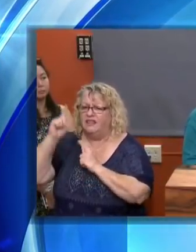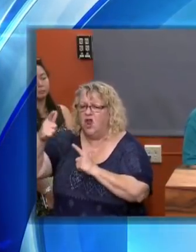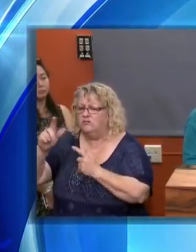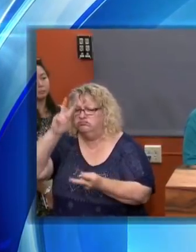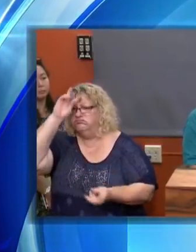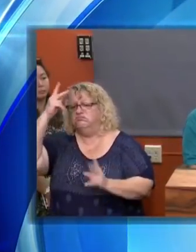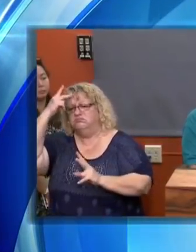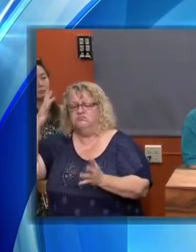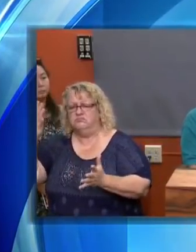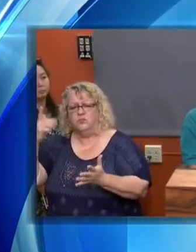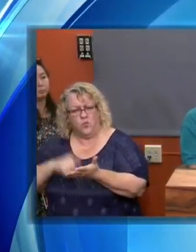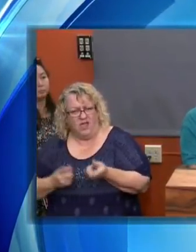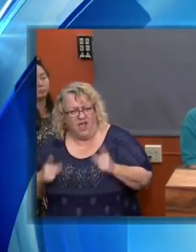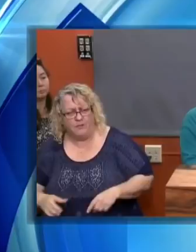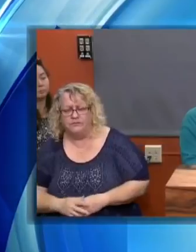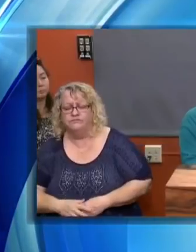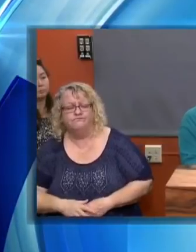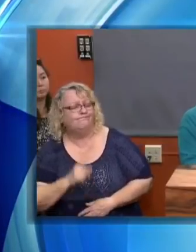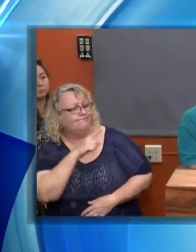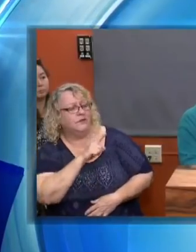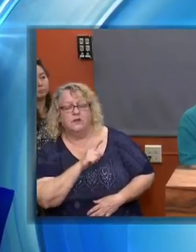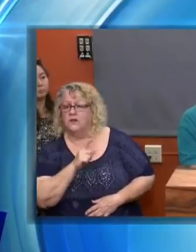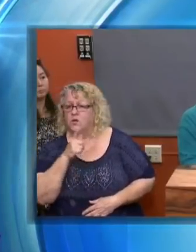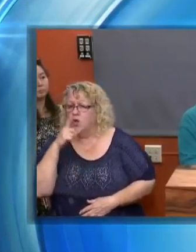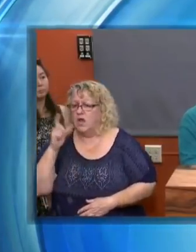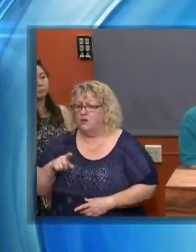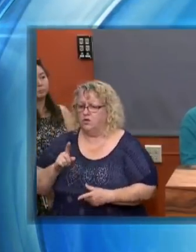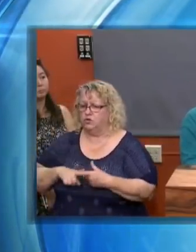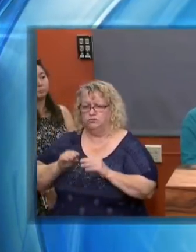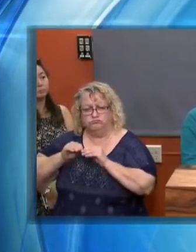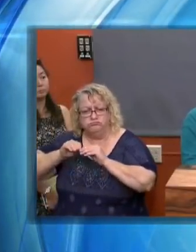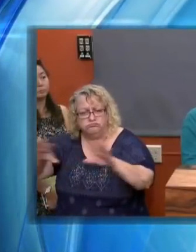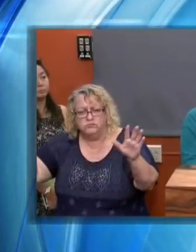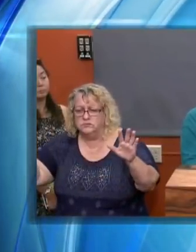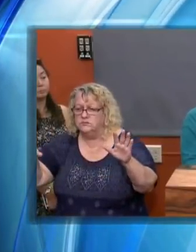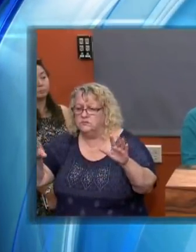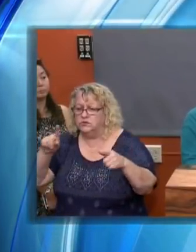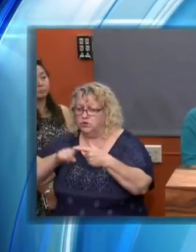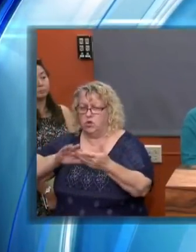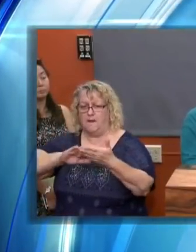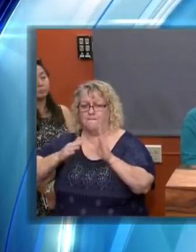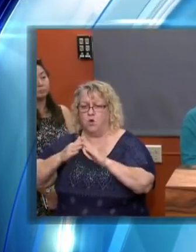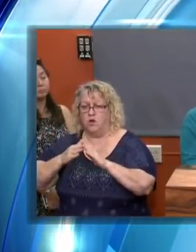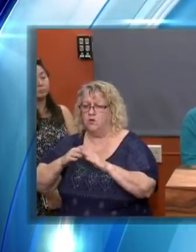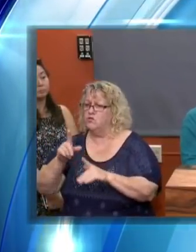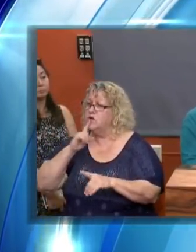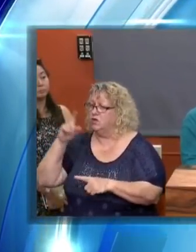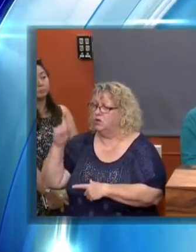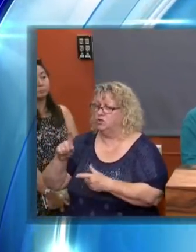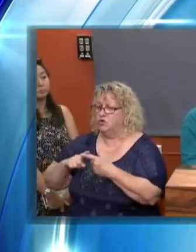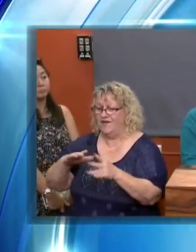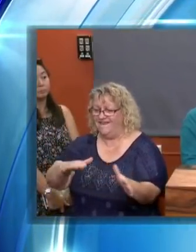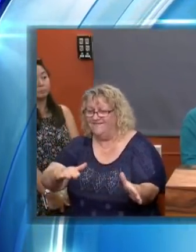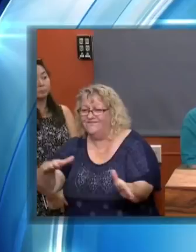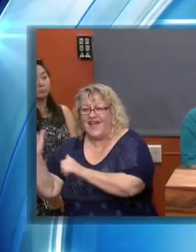ONLY TO PULL IT BACK? MAYBE AN HOUR LATER? ACTUALLY, THERE WAS GORDON, NO NEED TO ACTUALLY PUT A